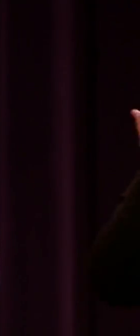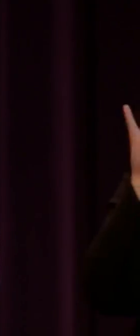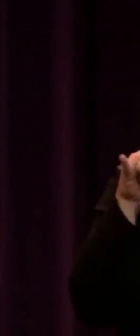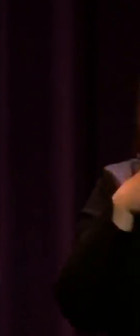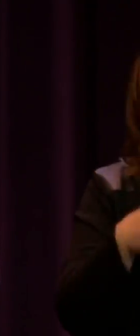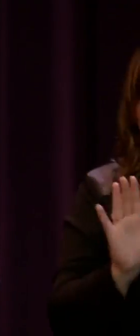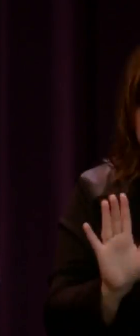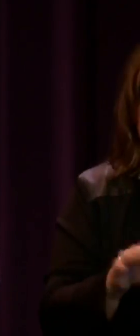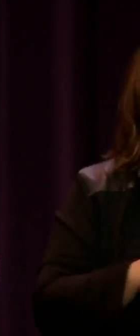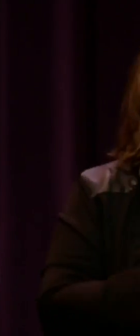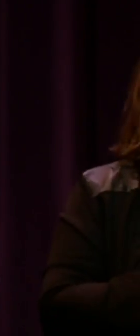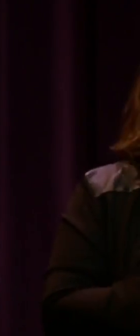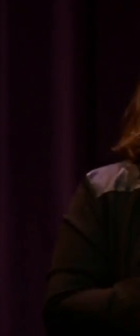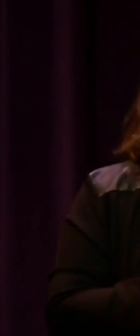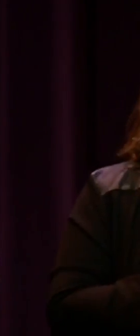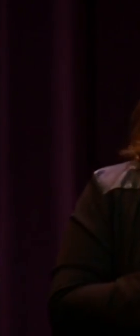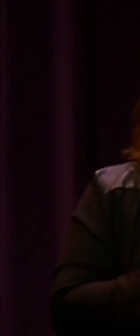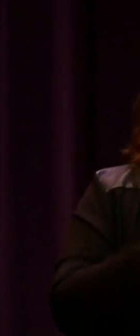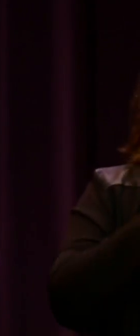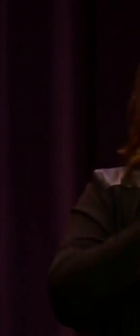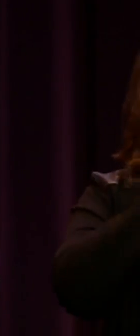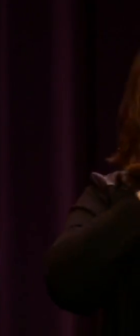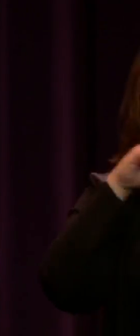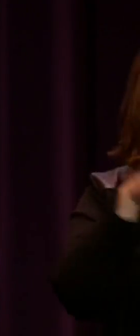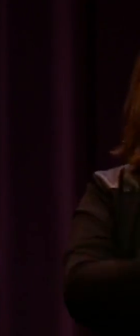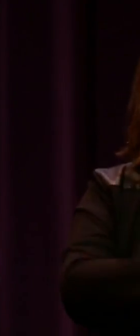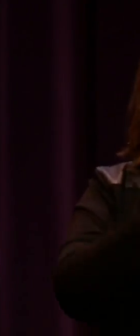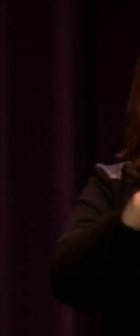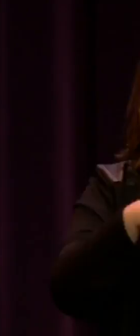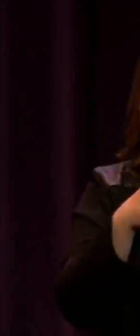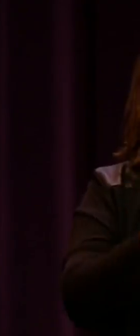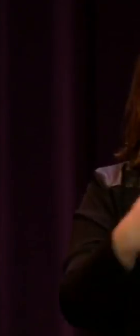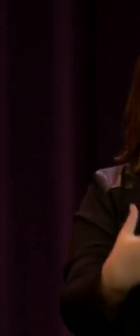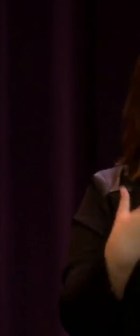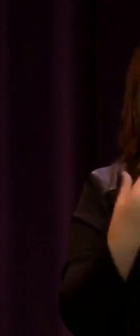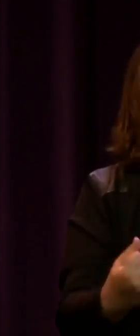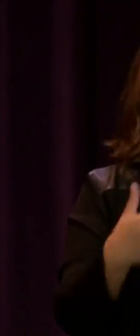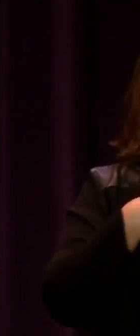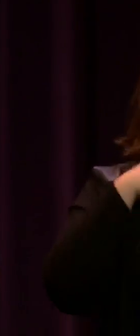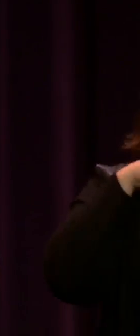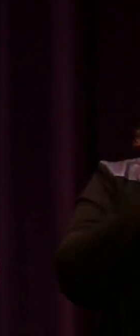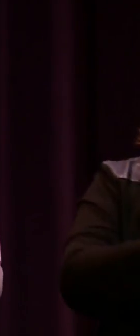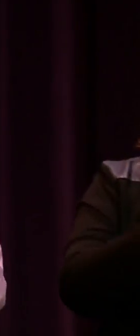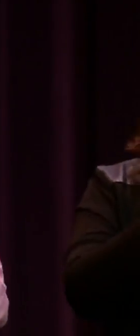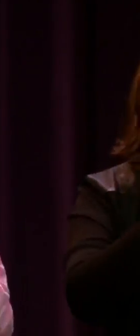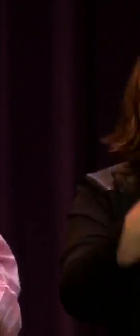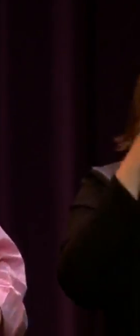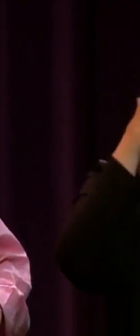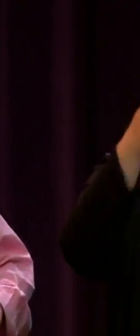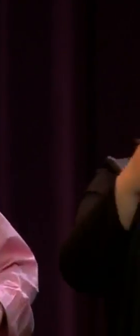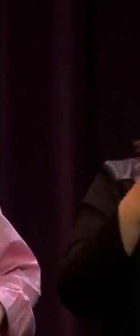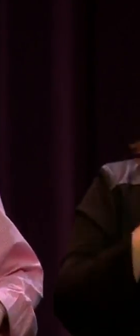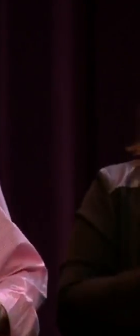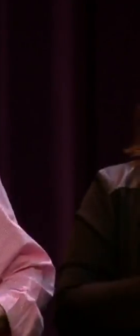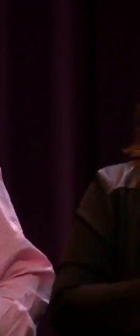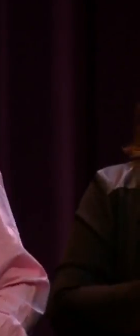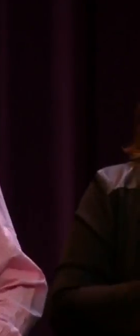I'M COMMITTED TO THIS CITY AND, MORE IMPORTANTLY, TO THE FUTURE OF THIS CITY. AND I WANT TO BE THE SKUNK AT